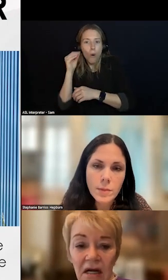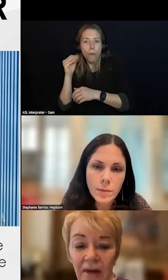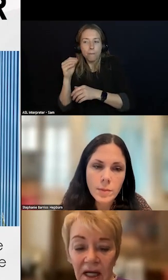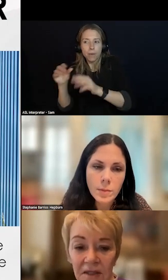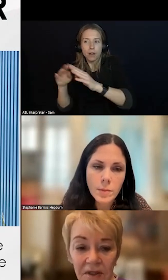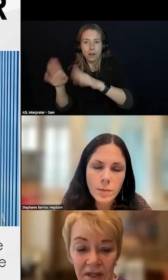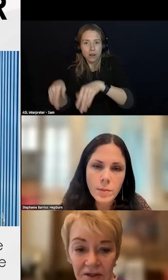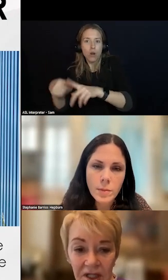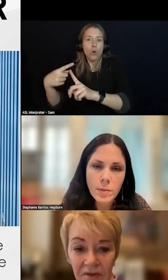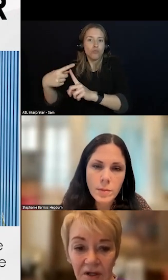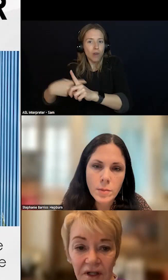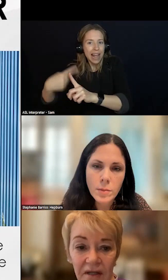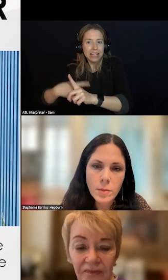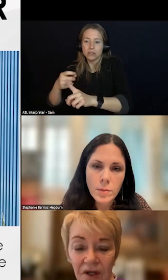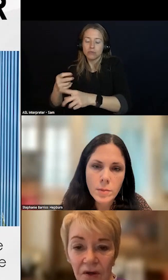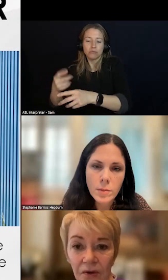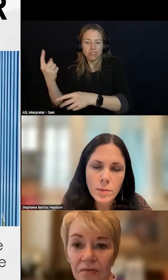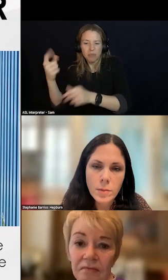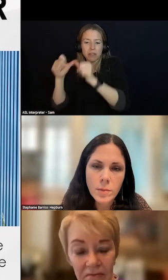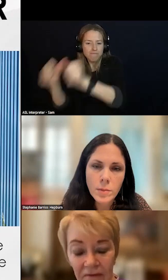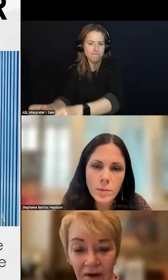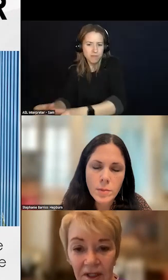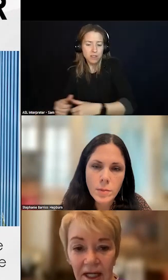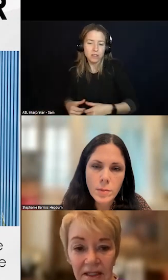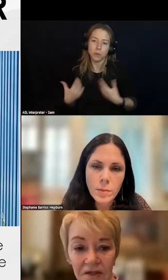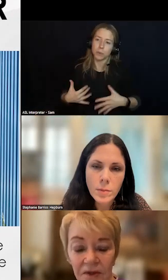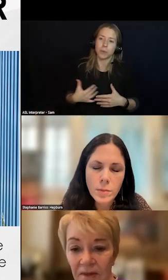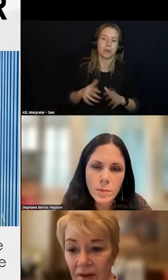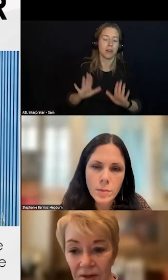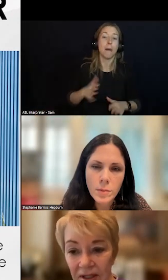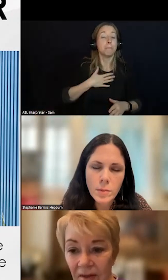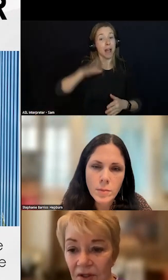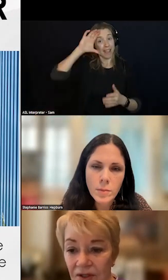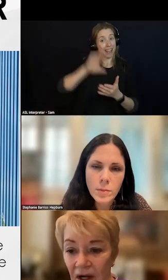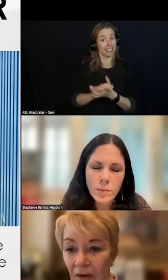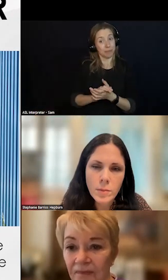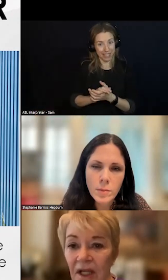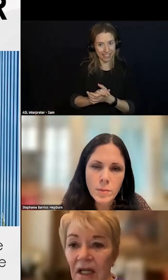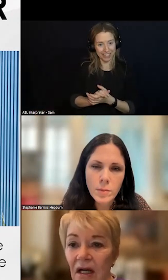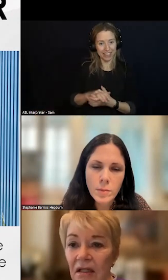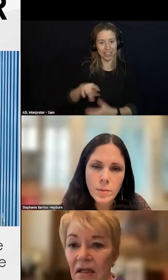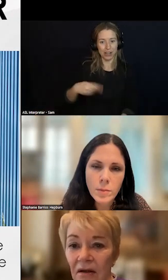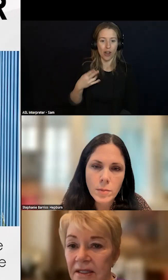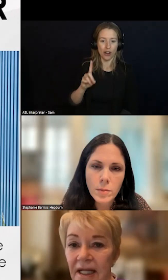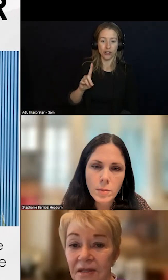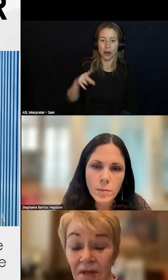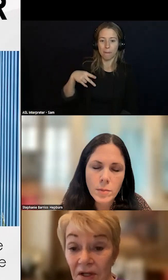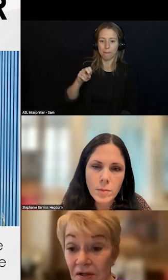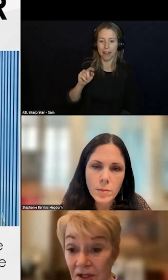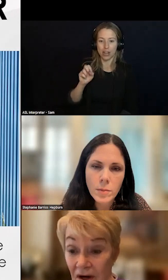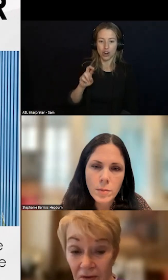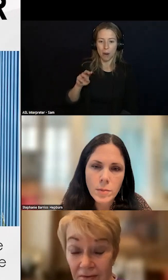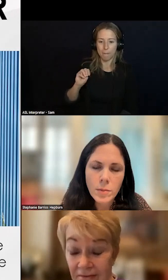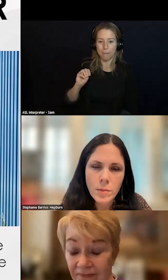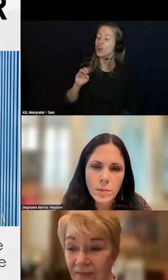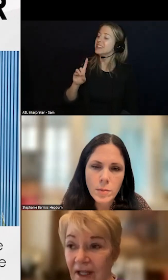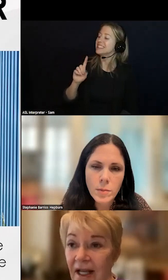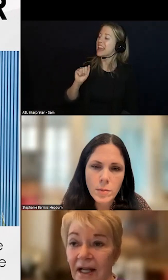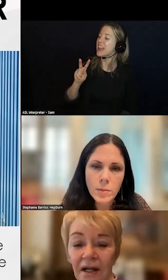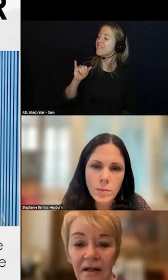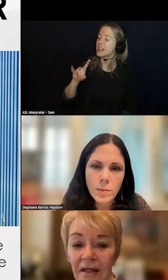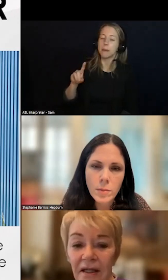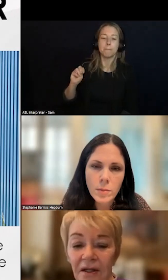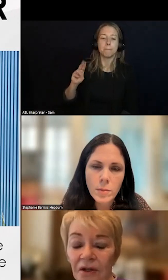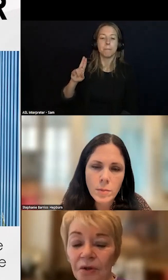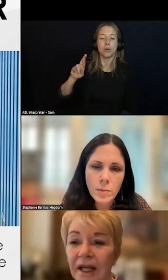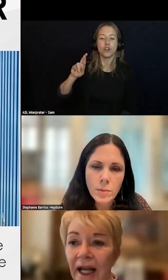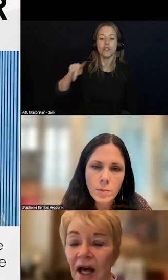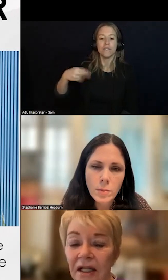MY HUSBAND WHO FOUNDED EXODUS 30 YEARS AGO SAID TO ME YOU CANNOT